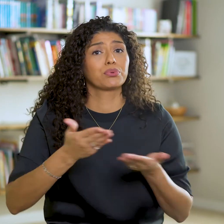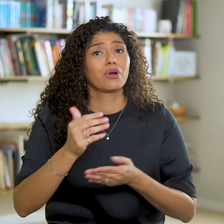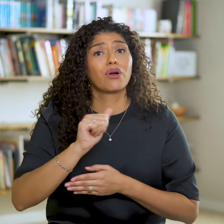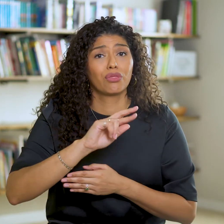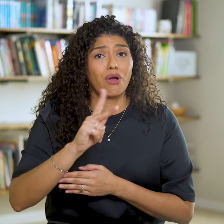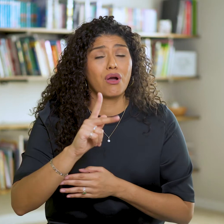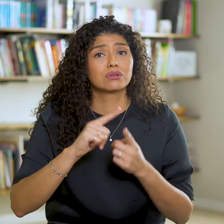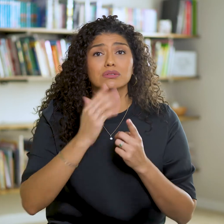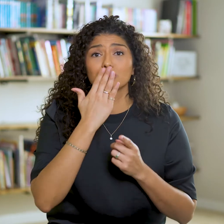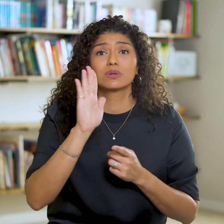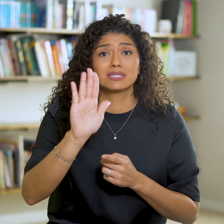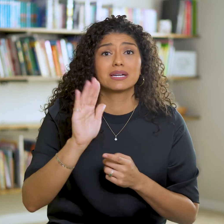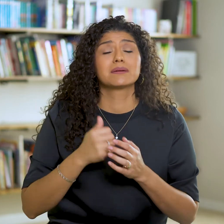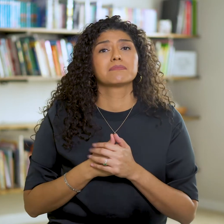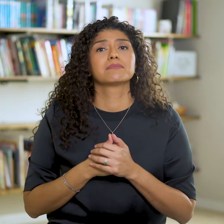bringing the ark to Jerusalem.